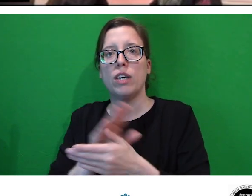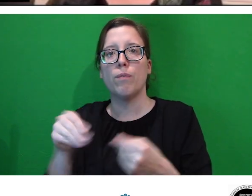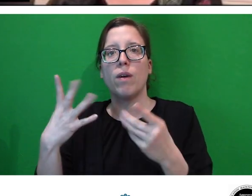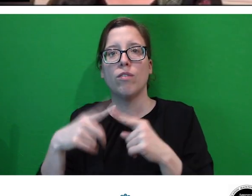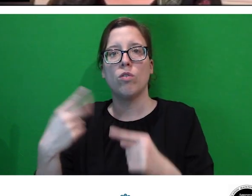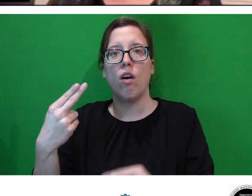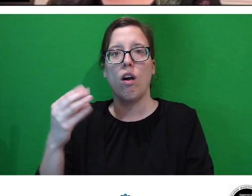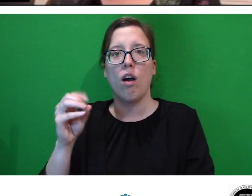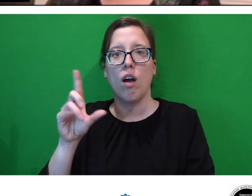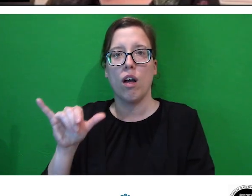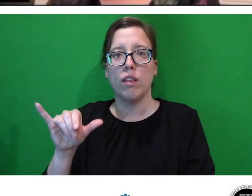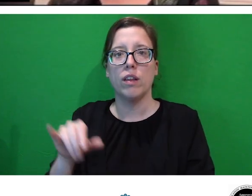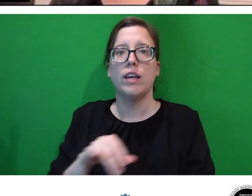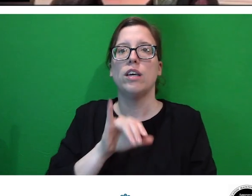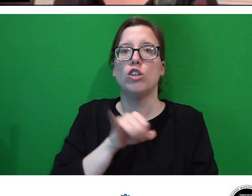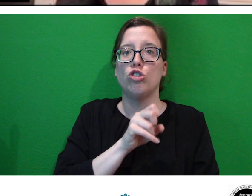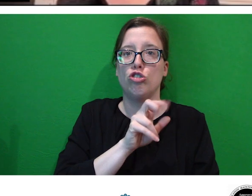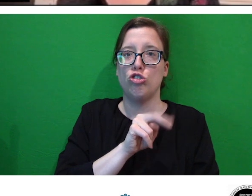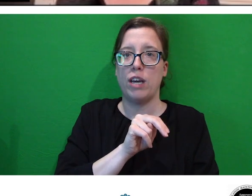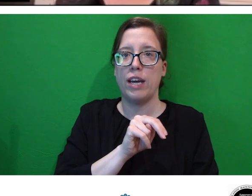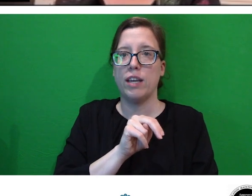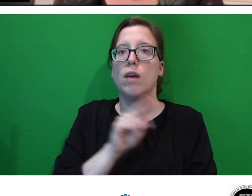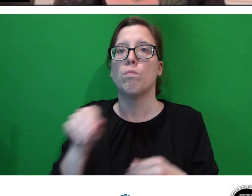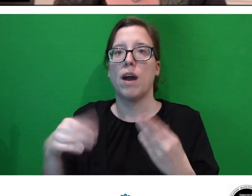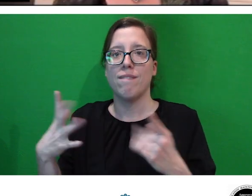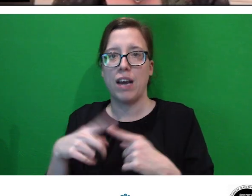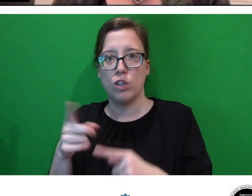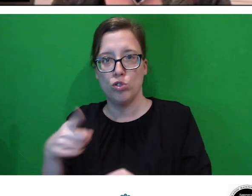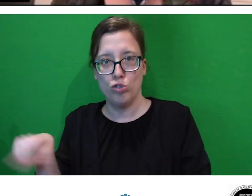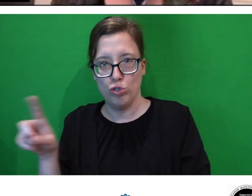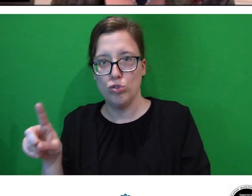So we've got some reminders. And I have...this is the second